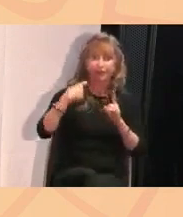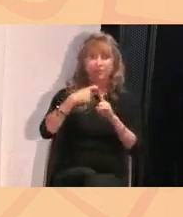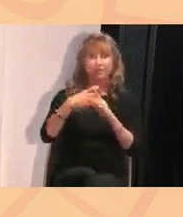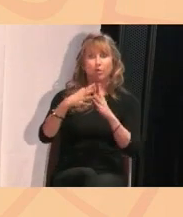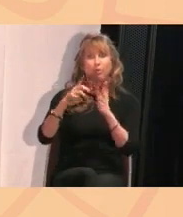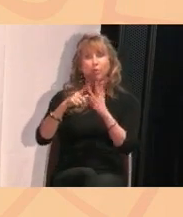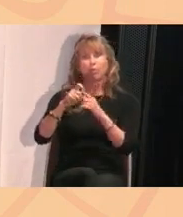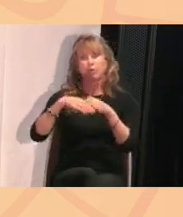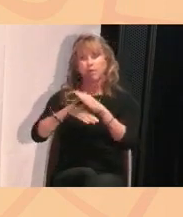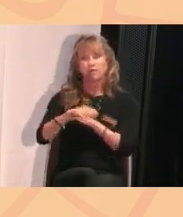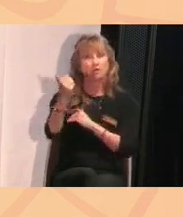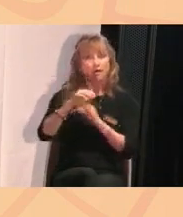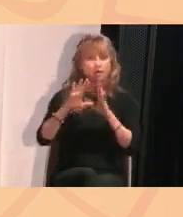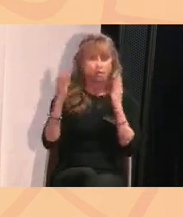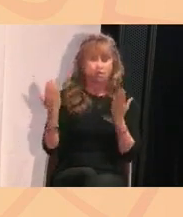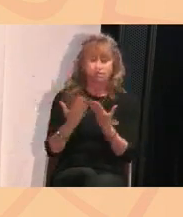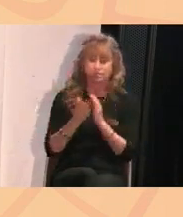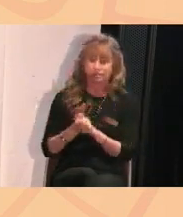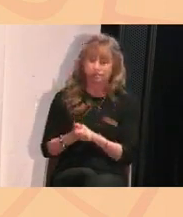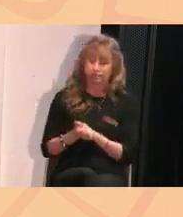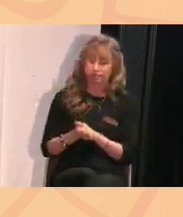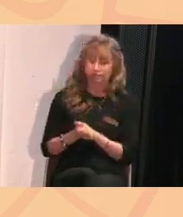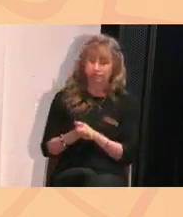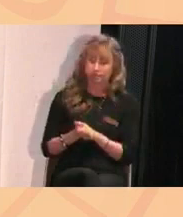But there are a lot of planks around the docks and structures,